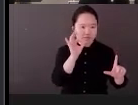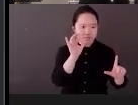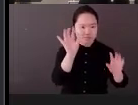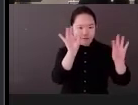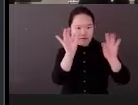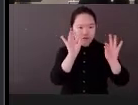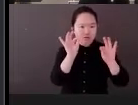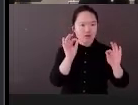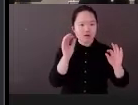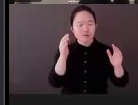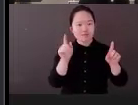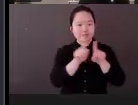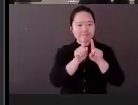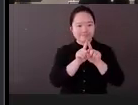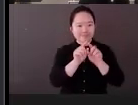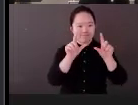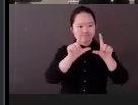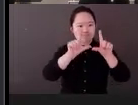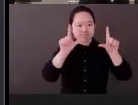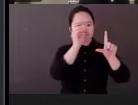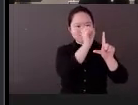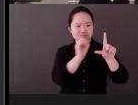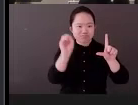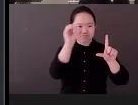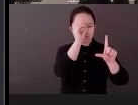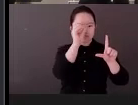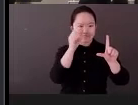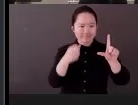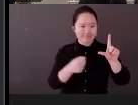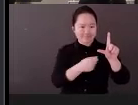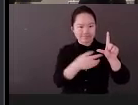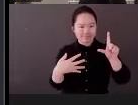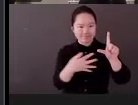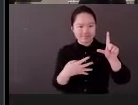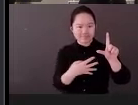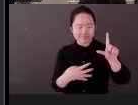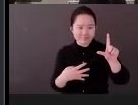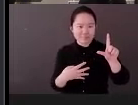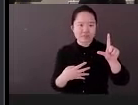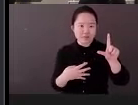of 1 for font size and one for display size,